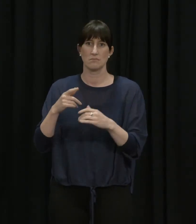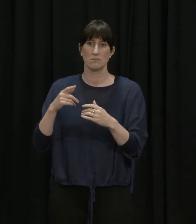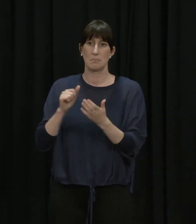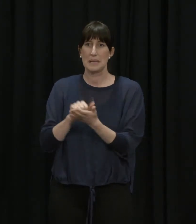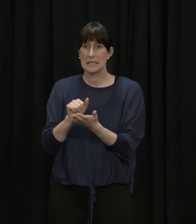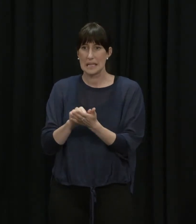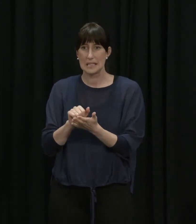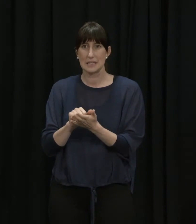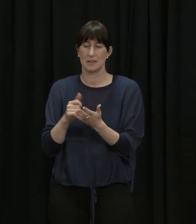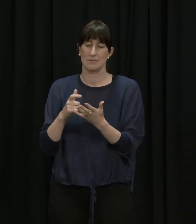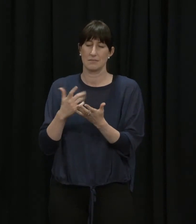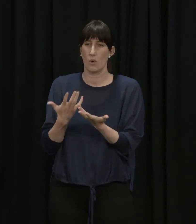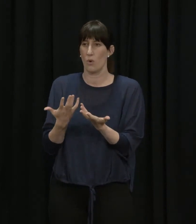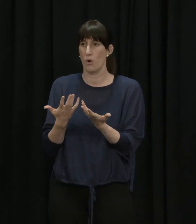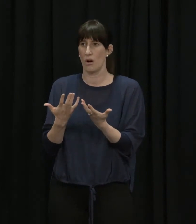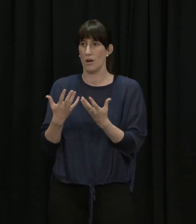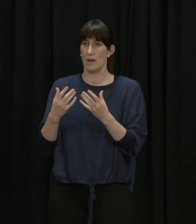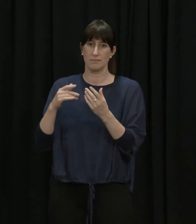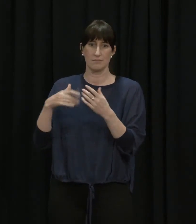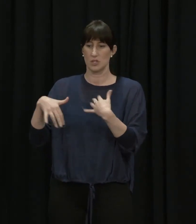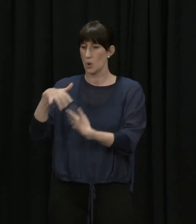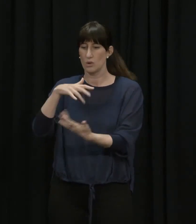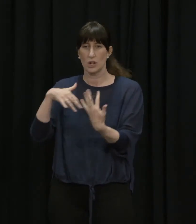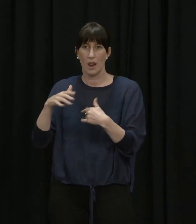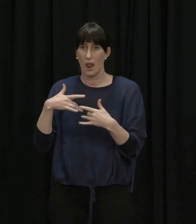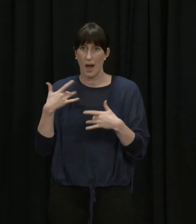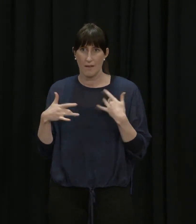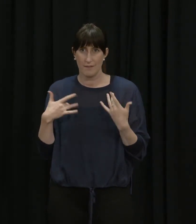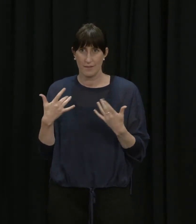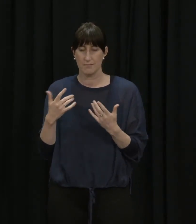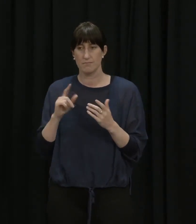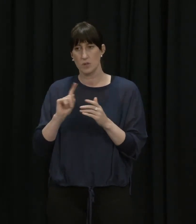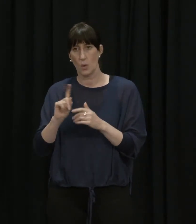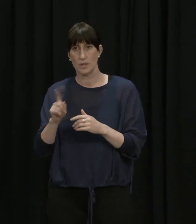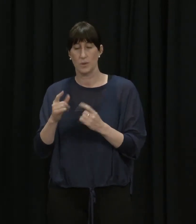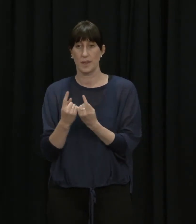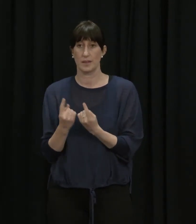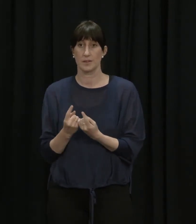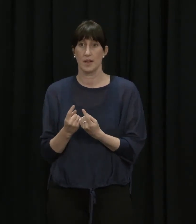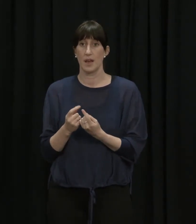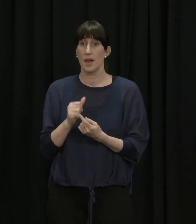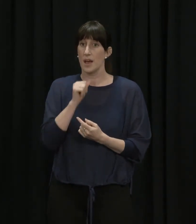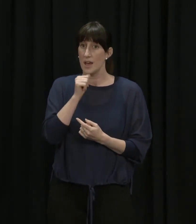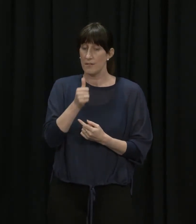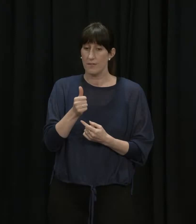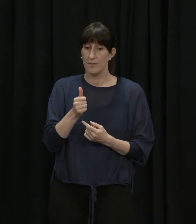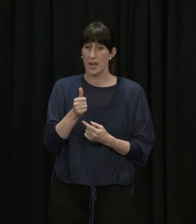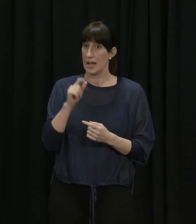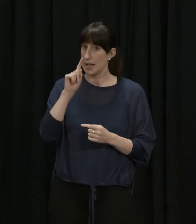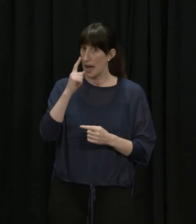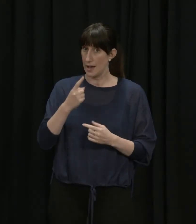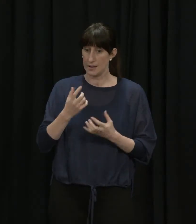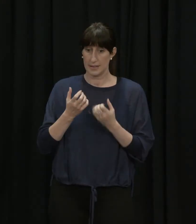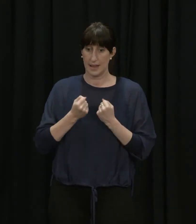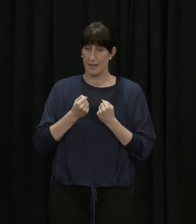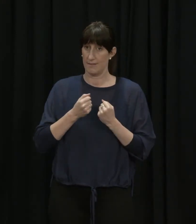for people who need a COVID